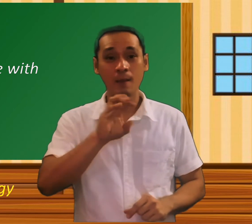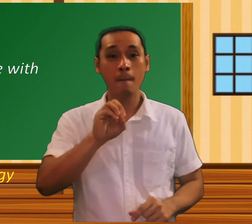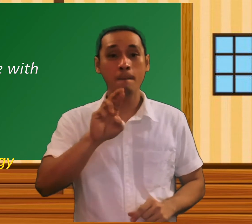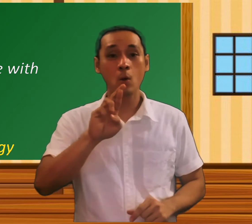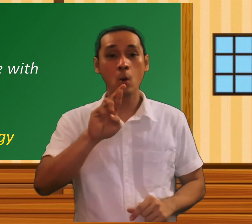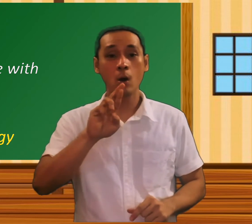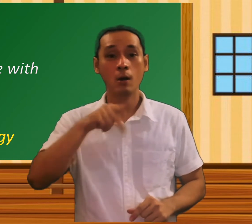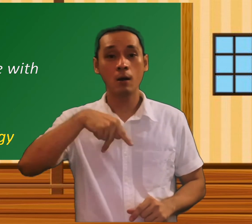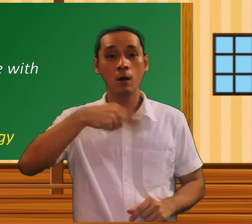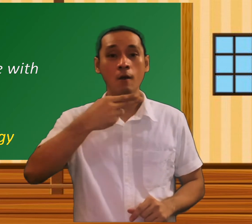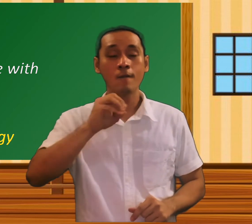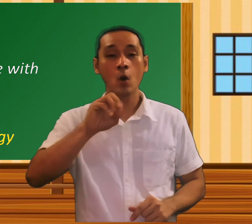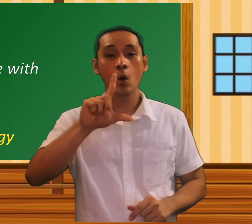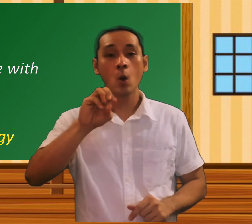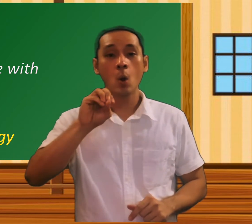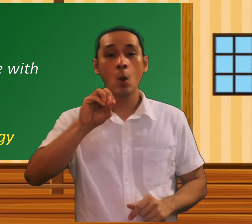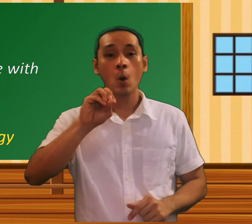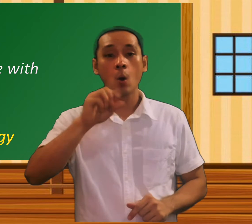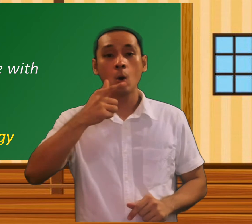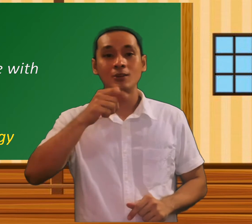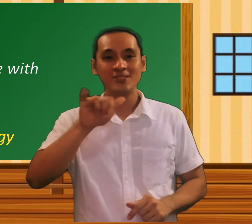and morphology